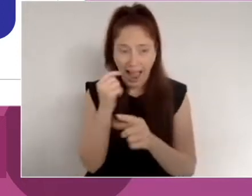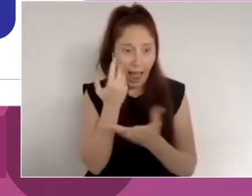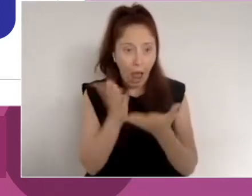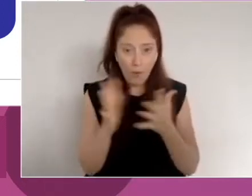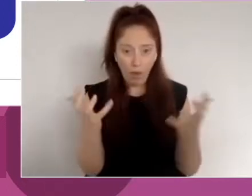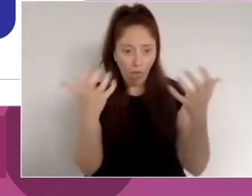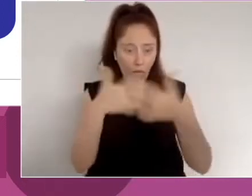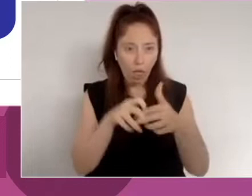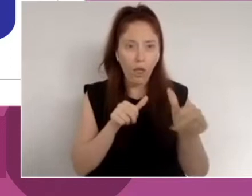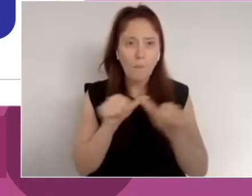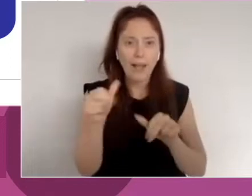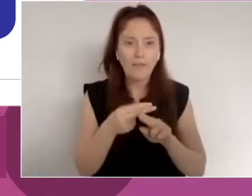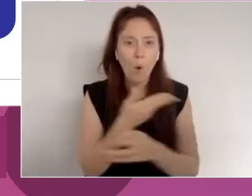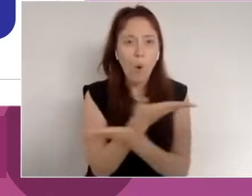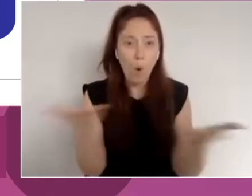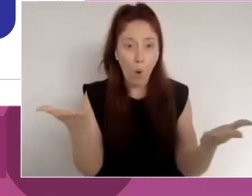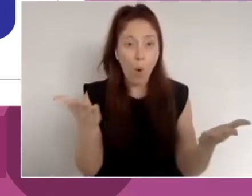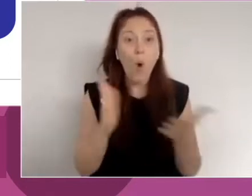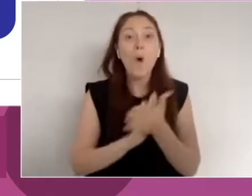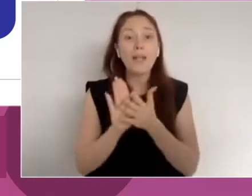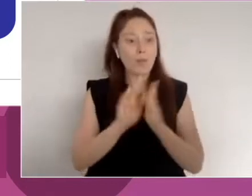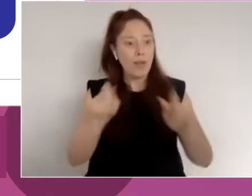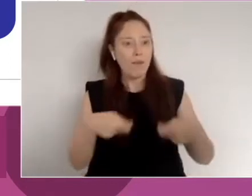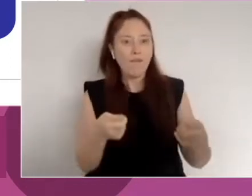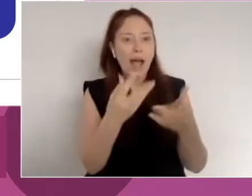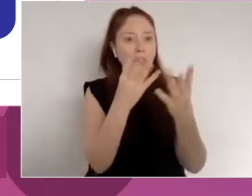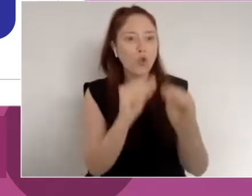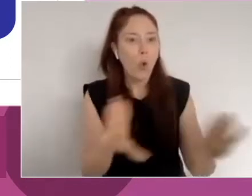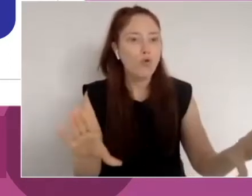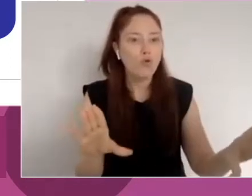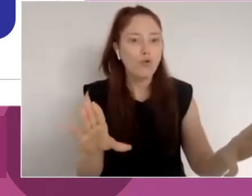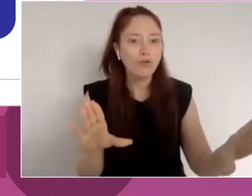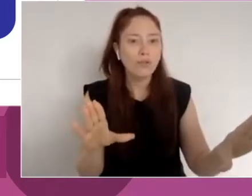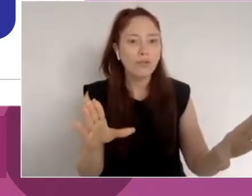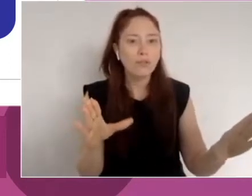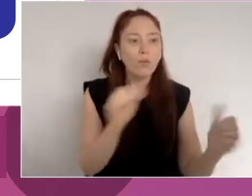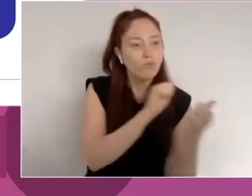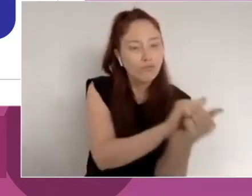you can actually provide a solution to a problem or an issue? And how do you leverage greater